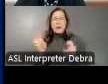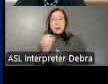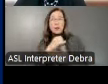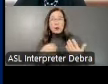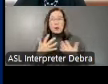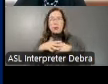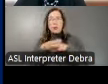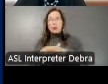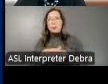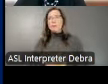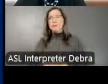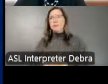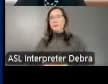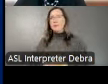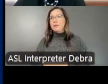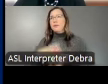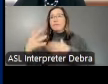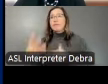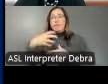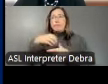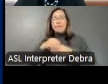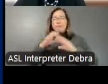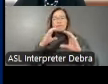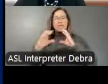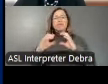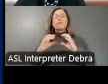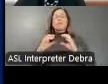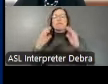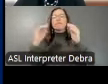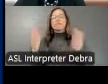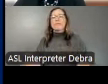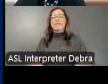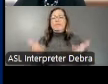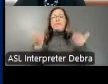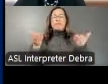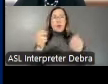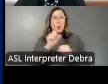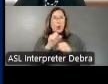By engaging in these conversations and lifting up exemplary work around the country, we're shifting